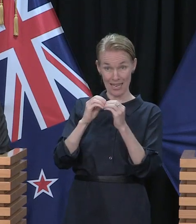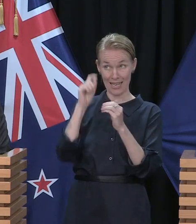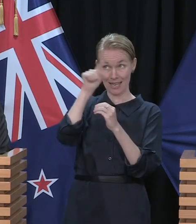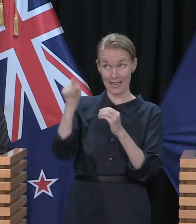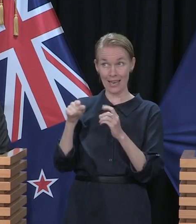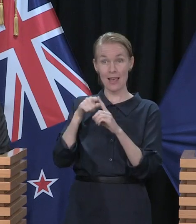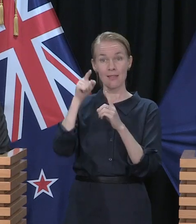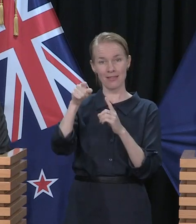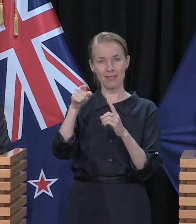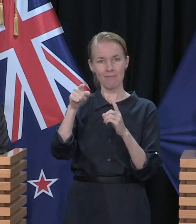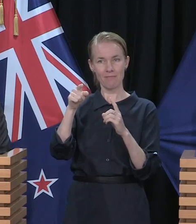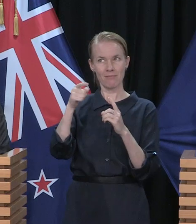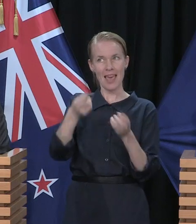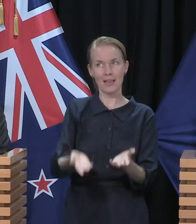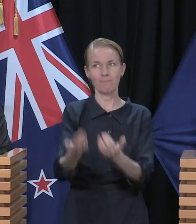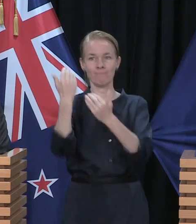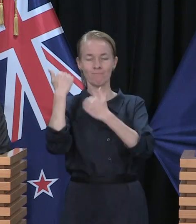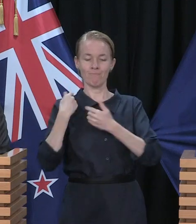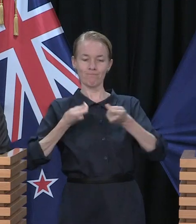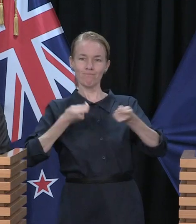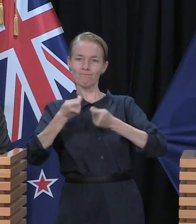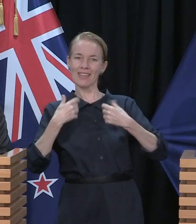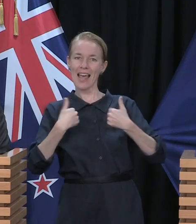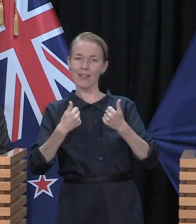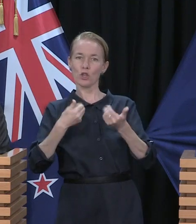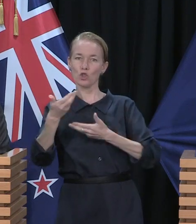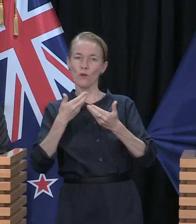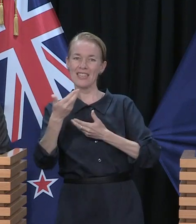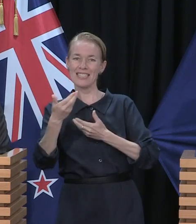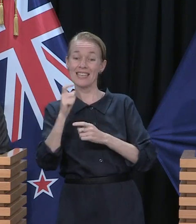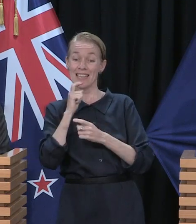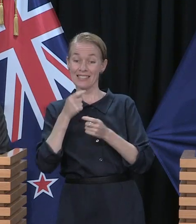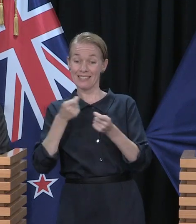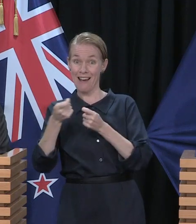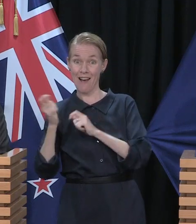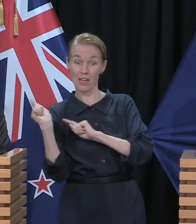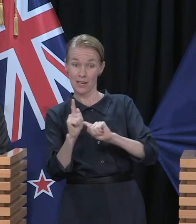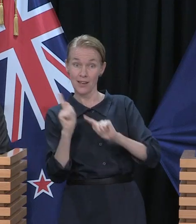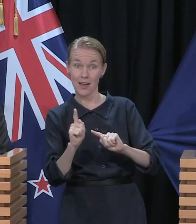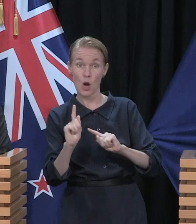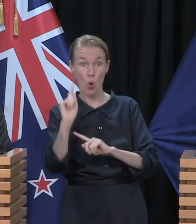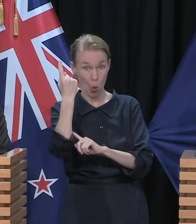we've moved to having the District Health Boards take over the oversight of the